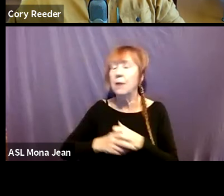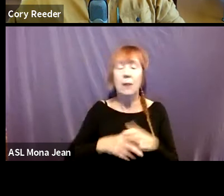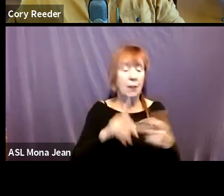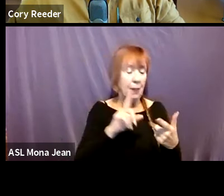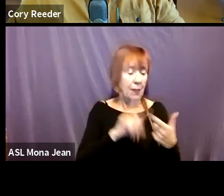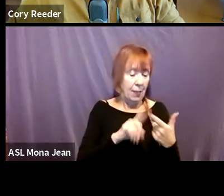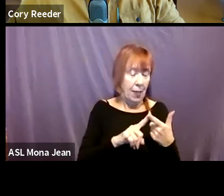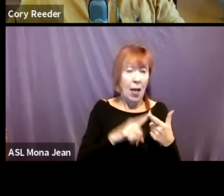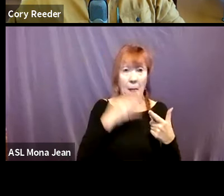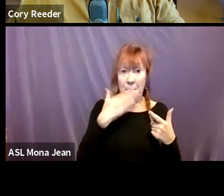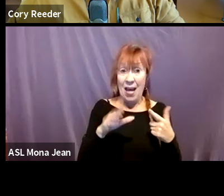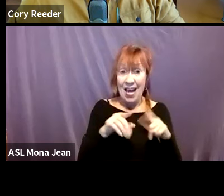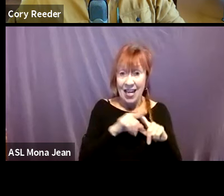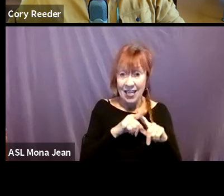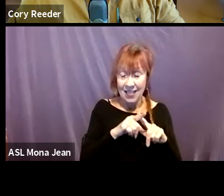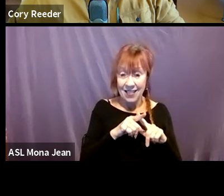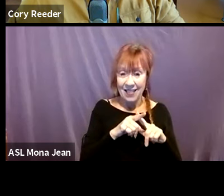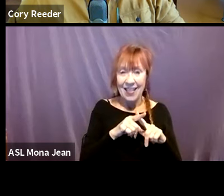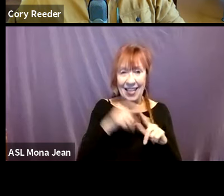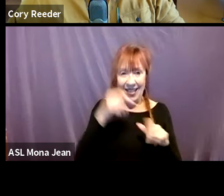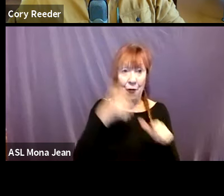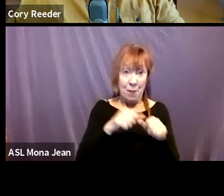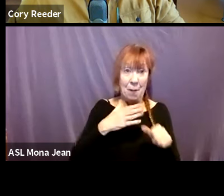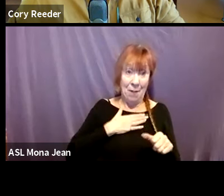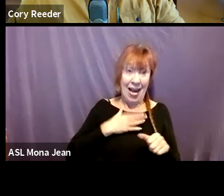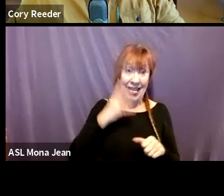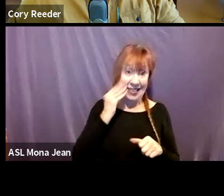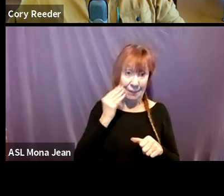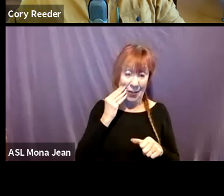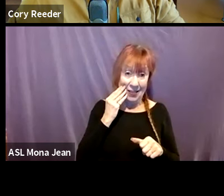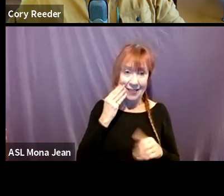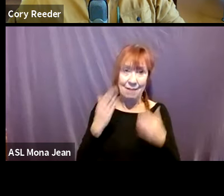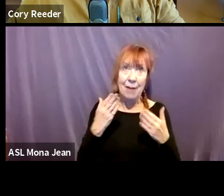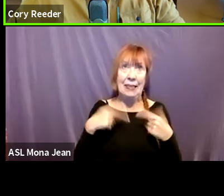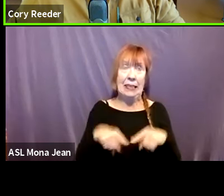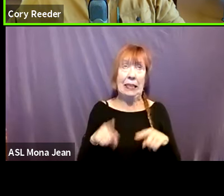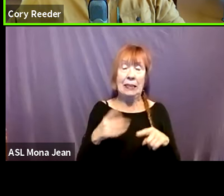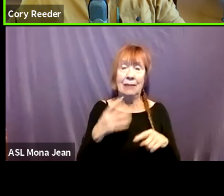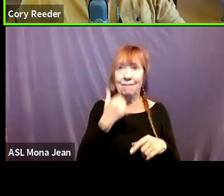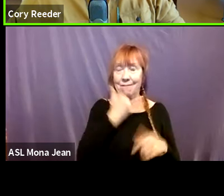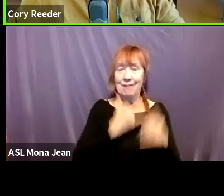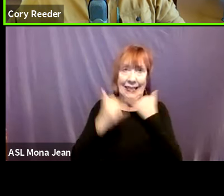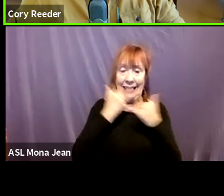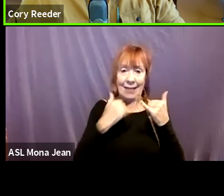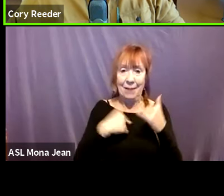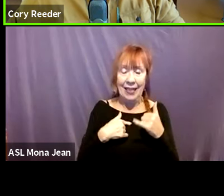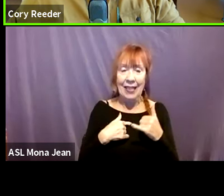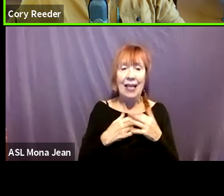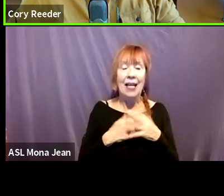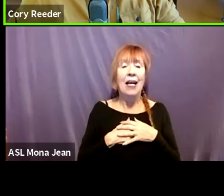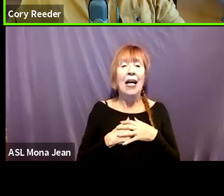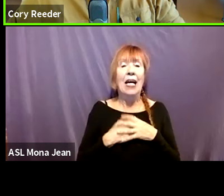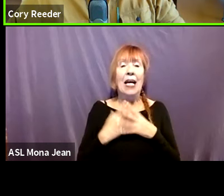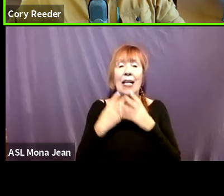that I've personally made early on, and probably still do a lot, is caring, I think, too much about